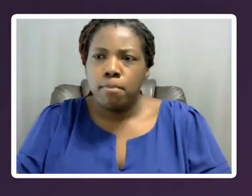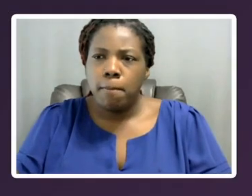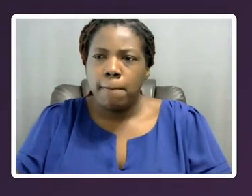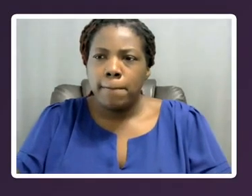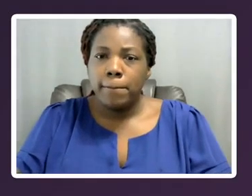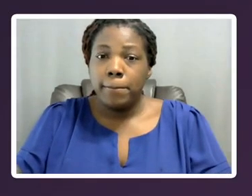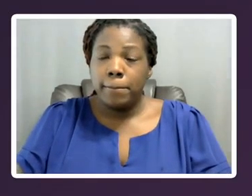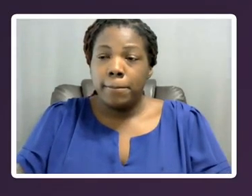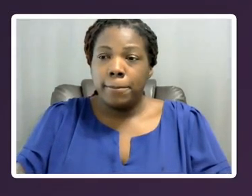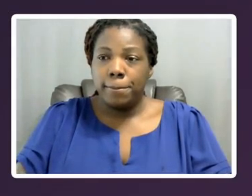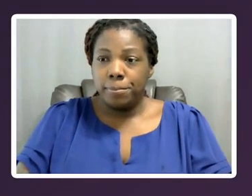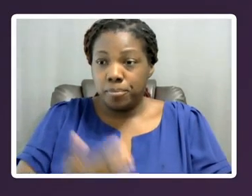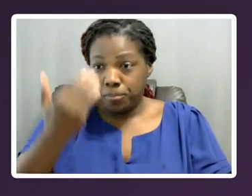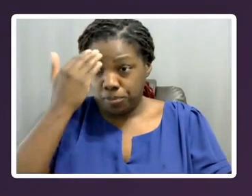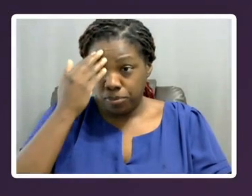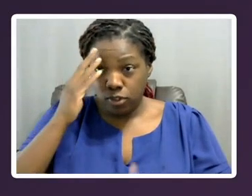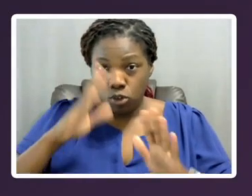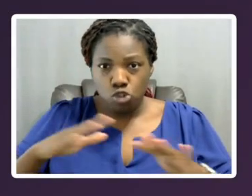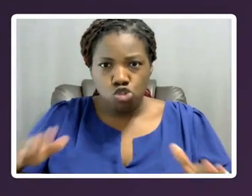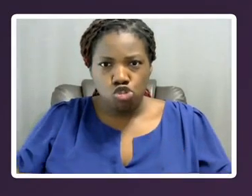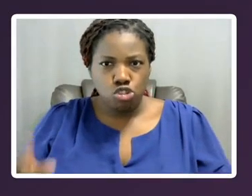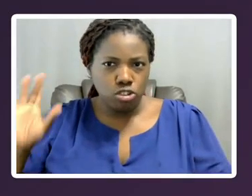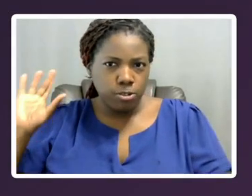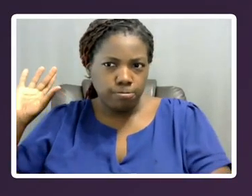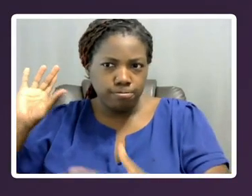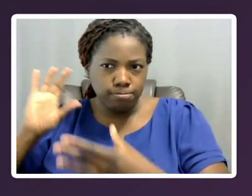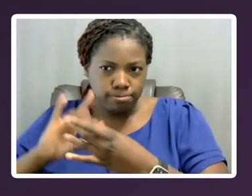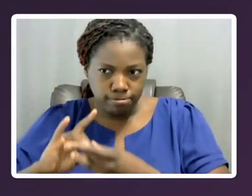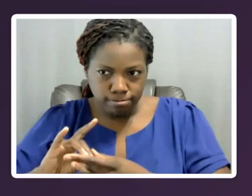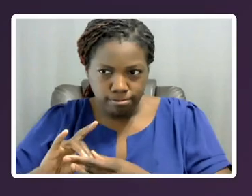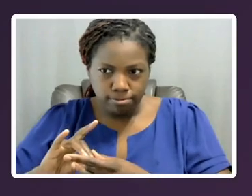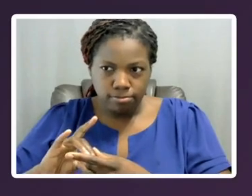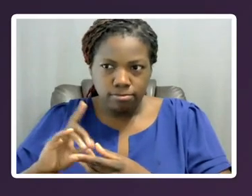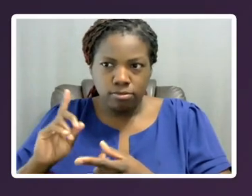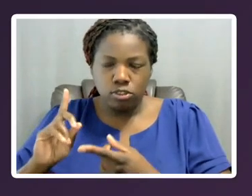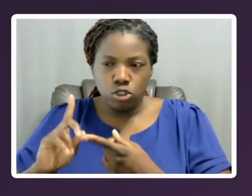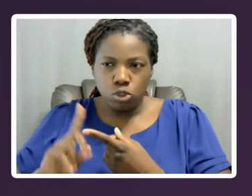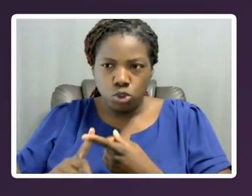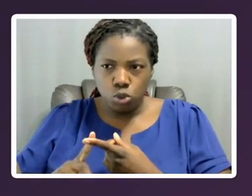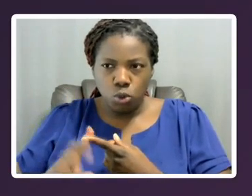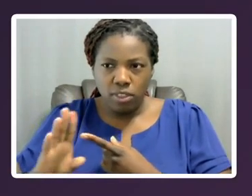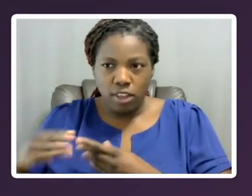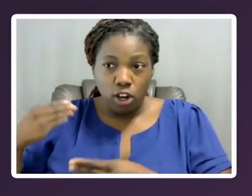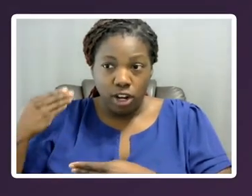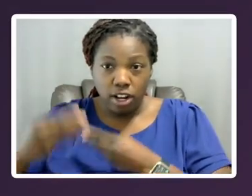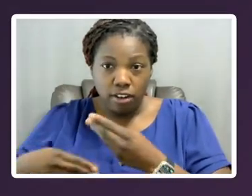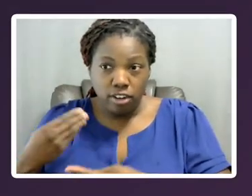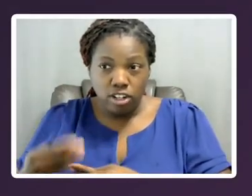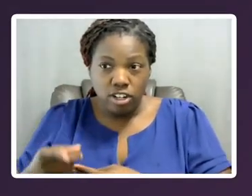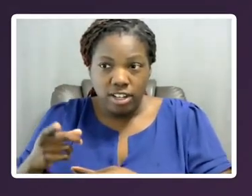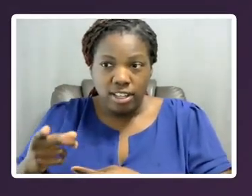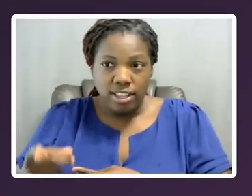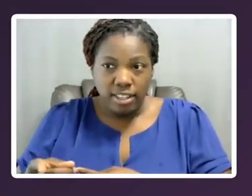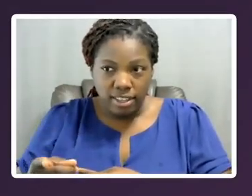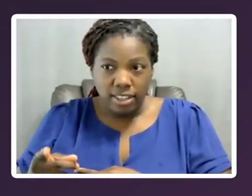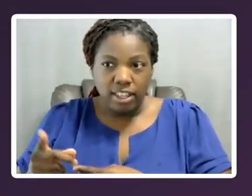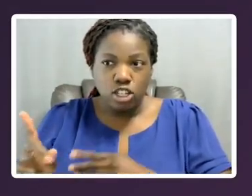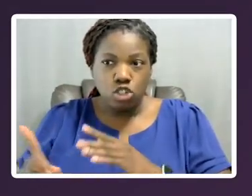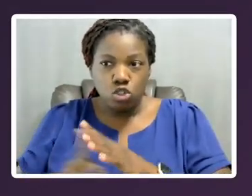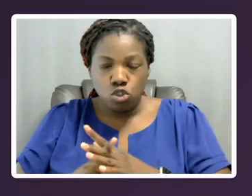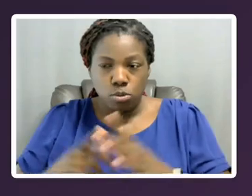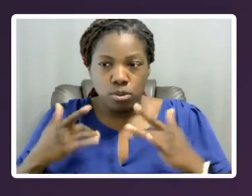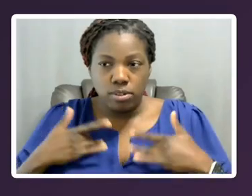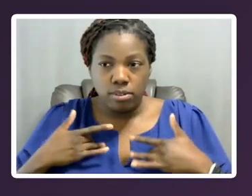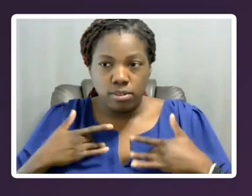are making the connection to their heritage when they attend events. They're learning about how